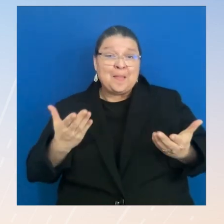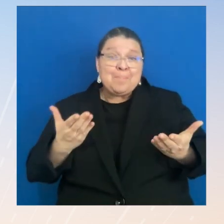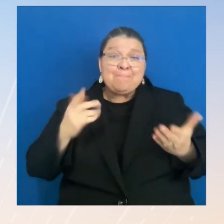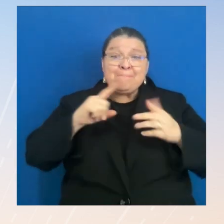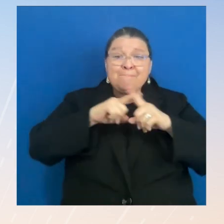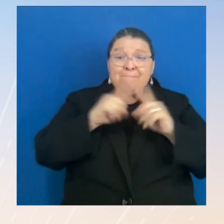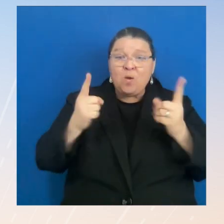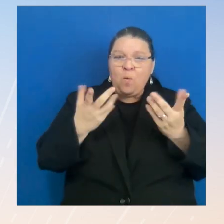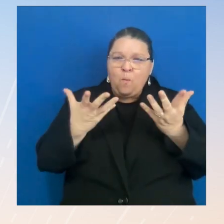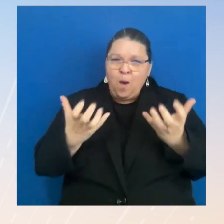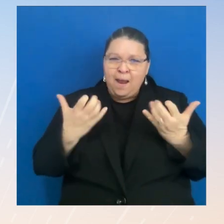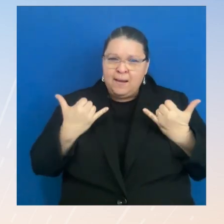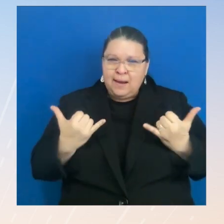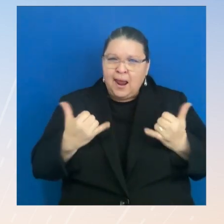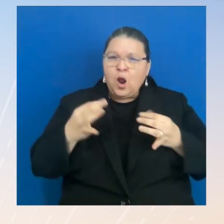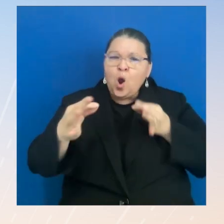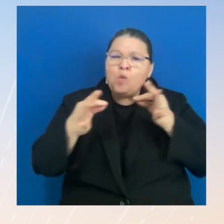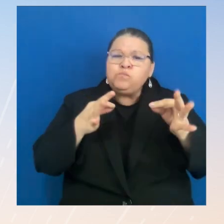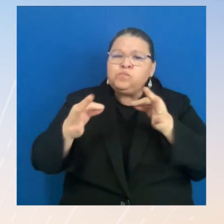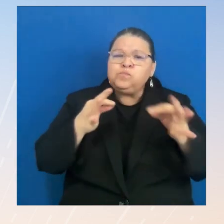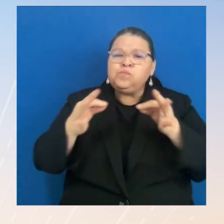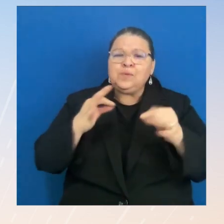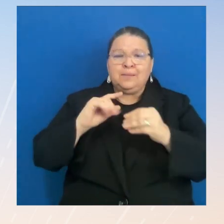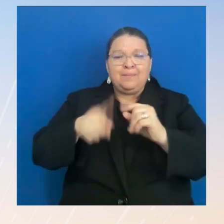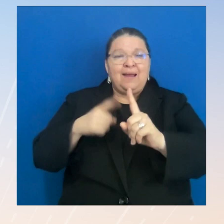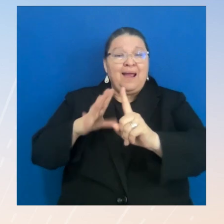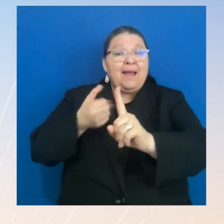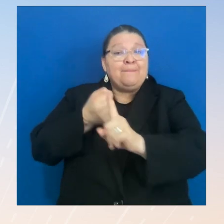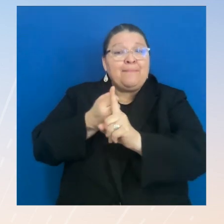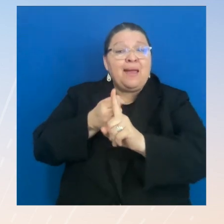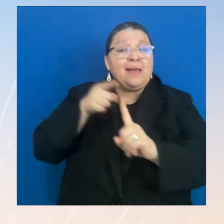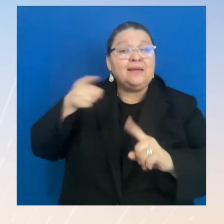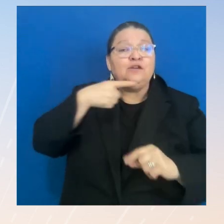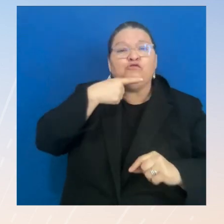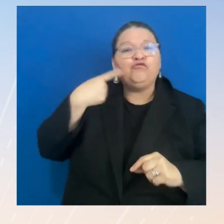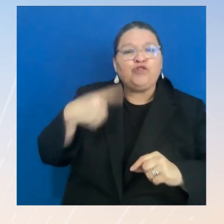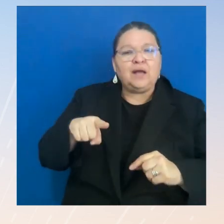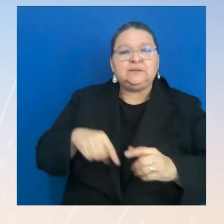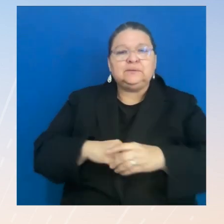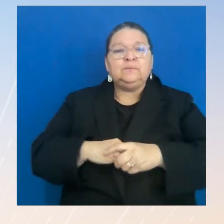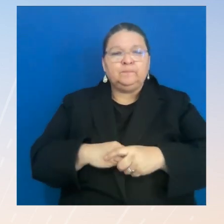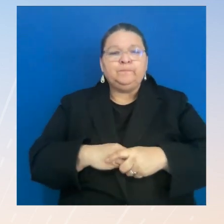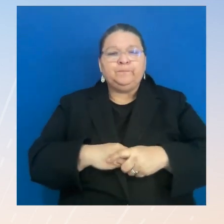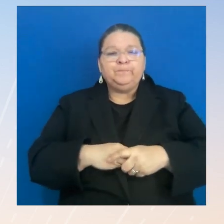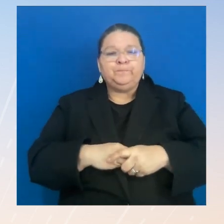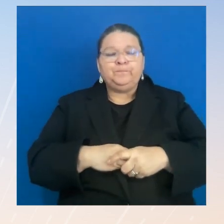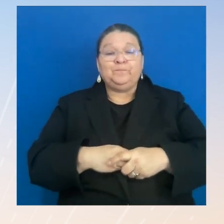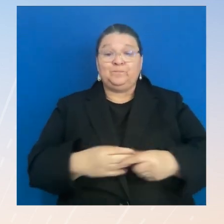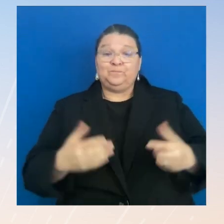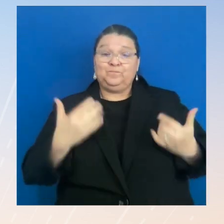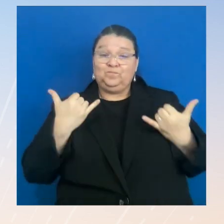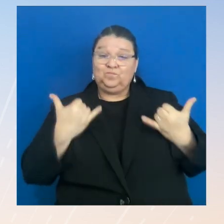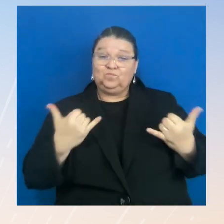We've made President Putin's war of choice a strategic failure. The unprecedented costs we've imposed with Allies and partners